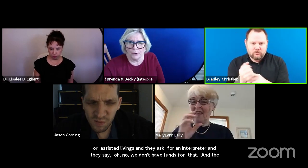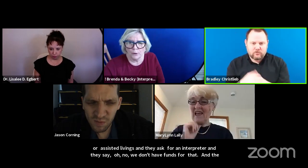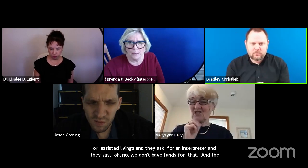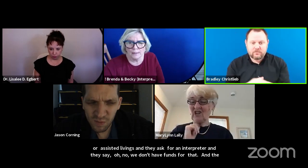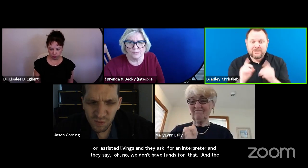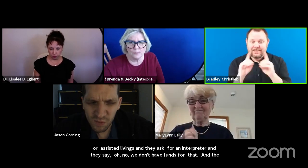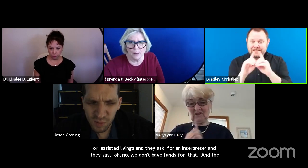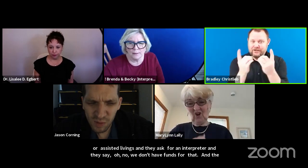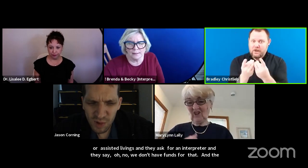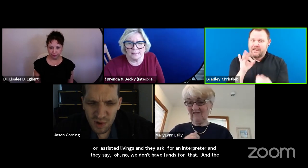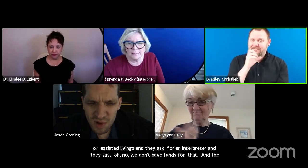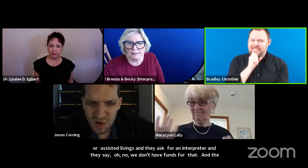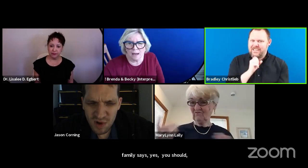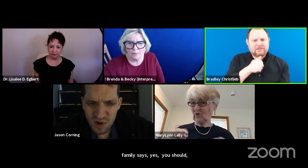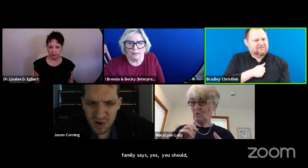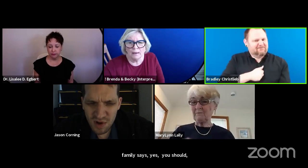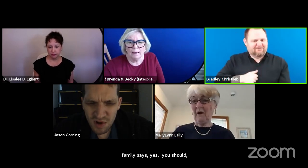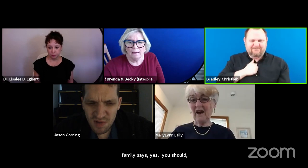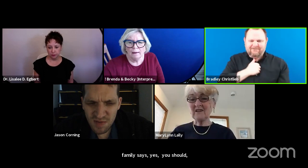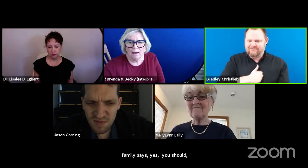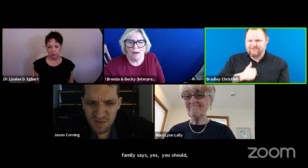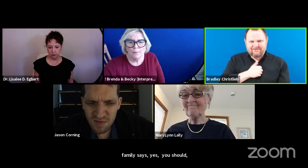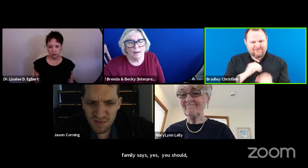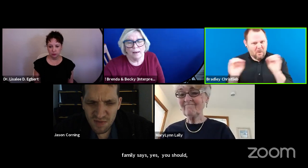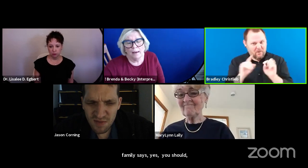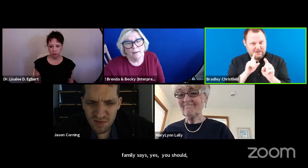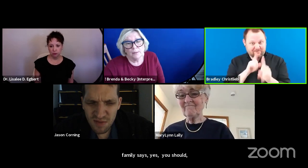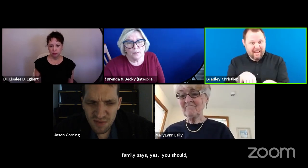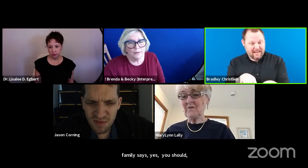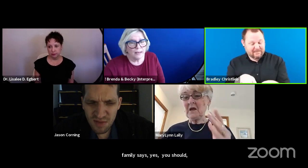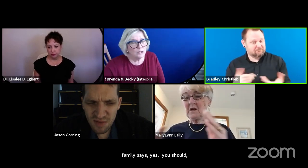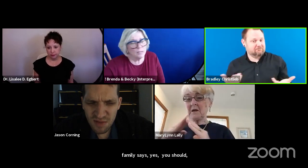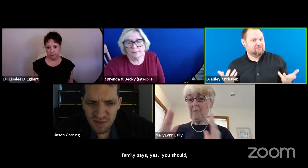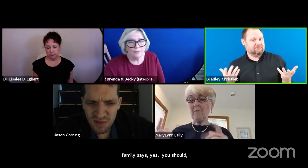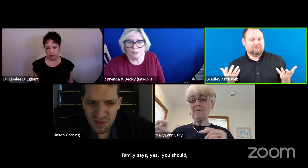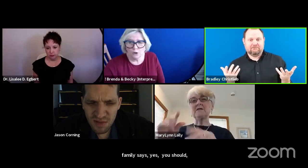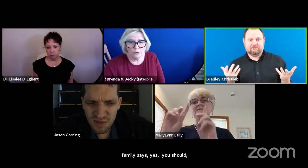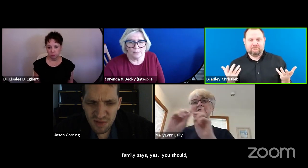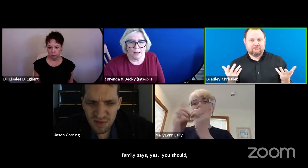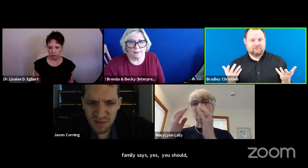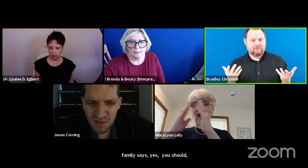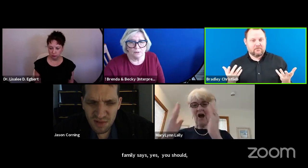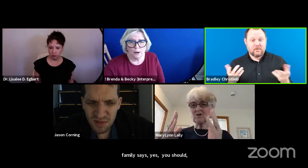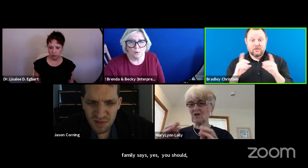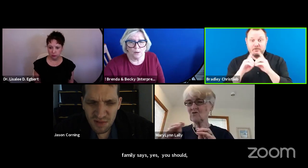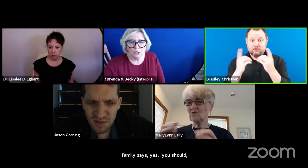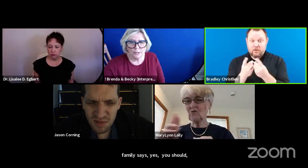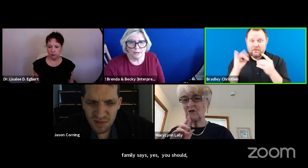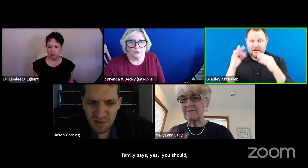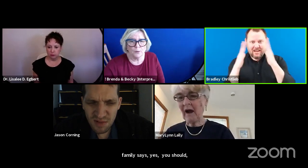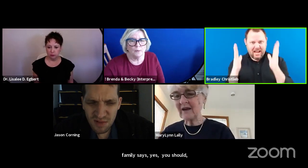Those kinds of responses need to stop. Department of Aging gave us no response to our questionnaire.